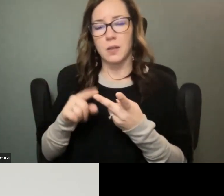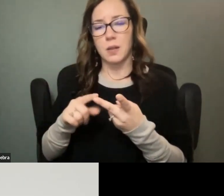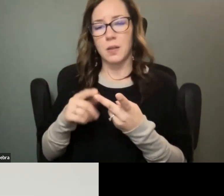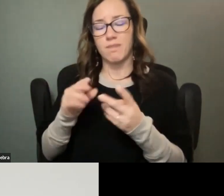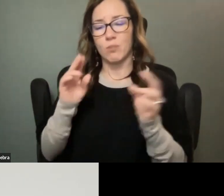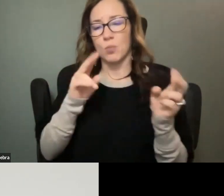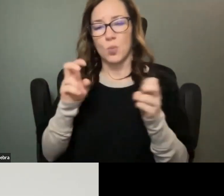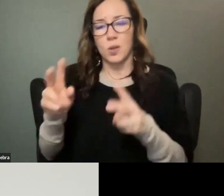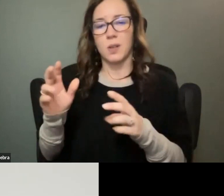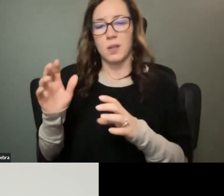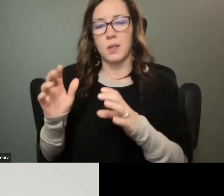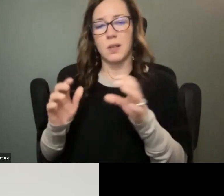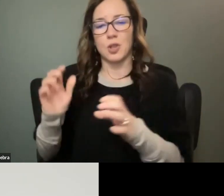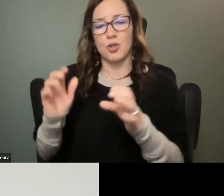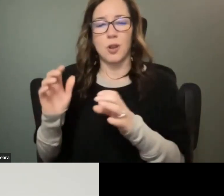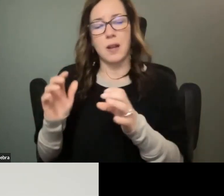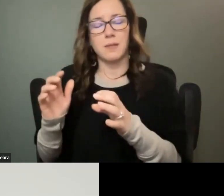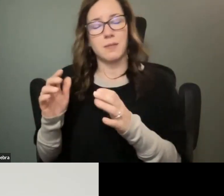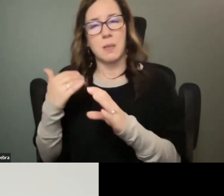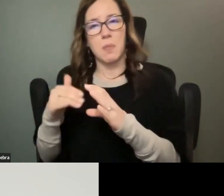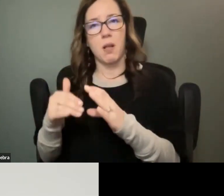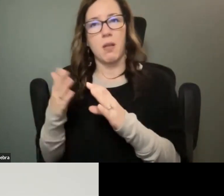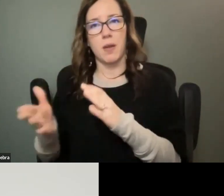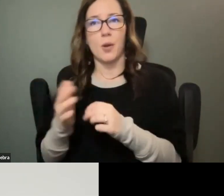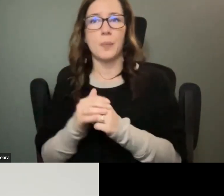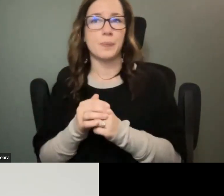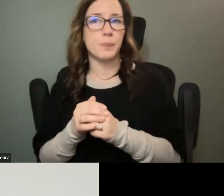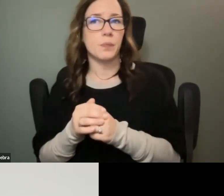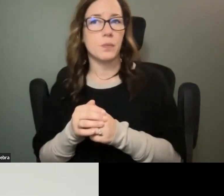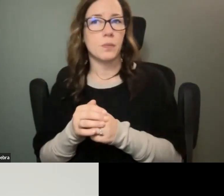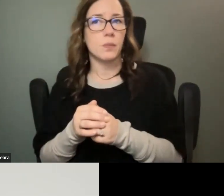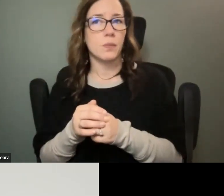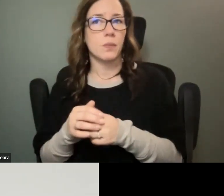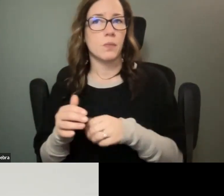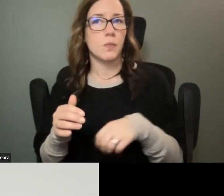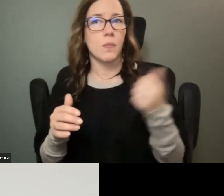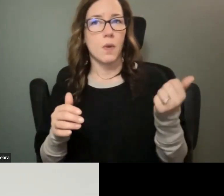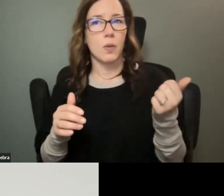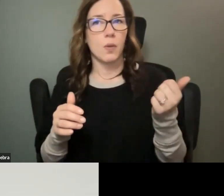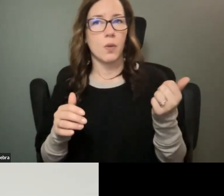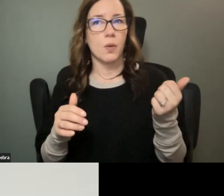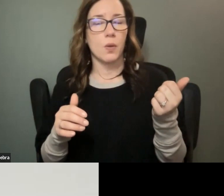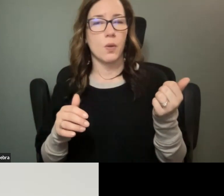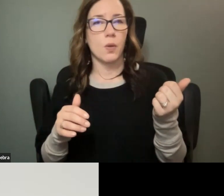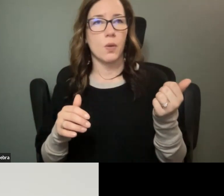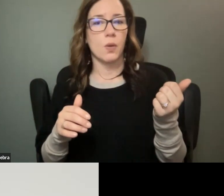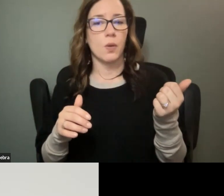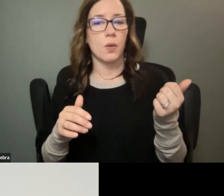access them from there and there is another question by